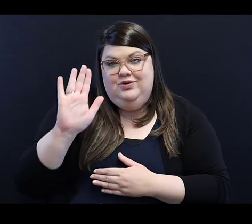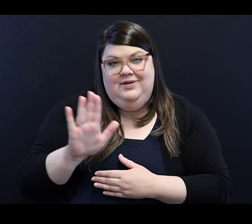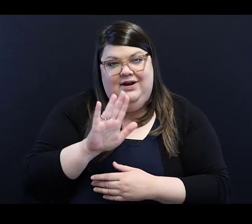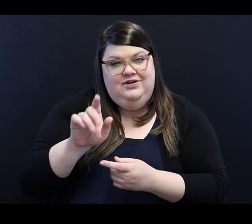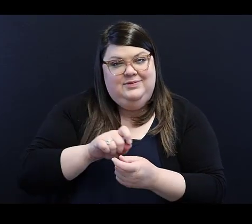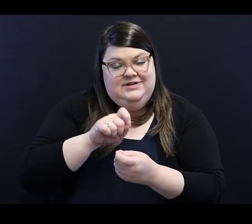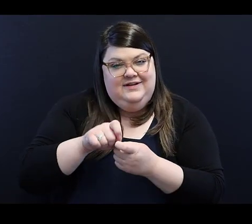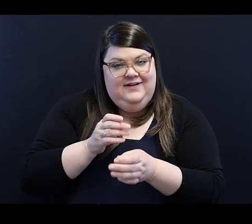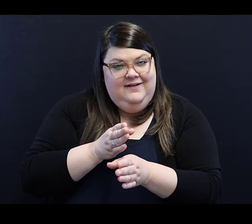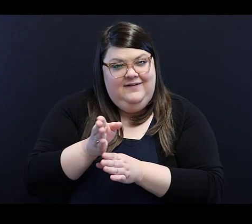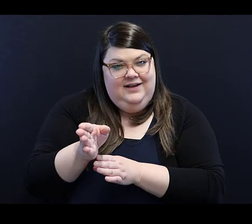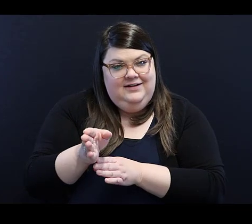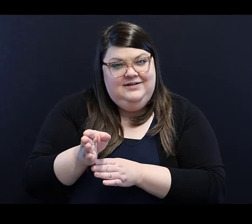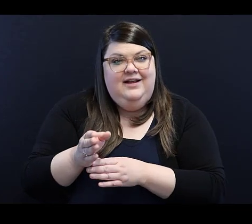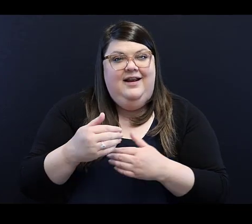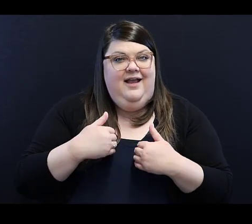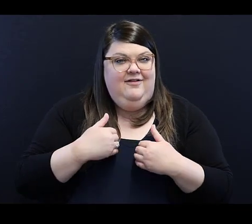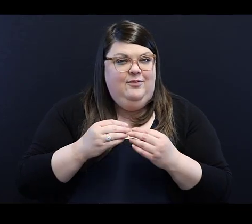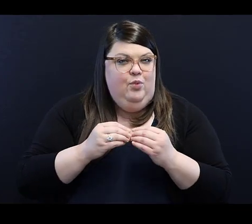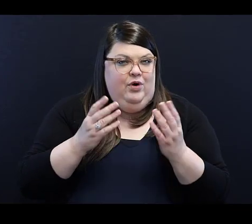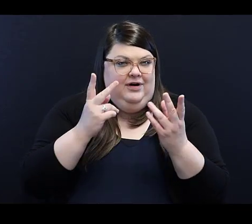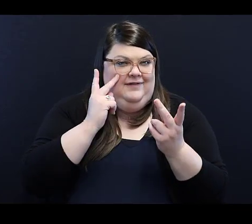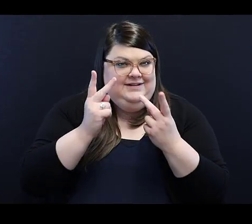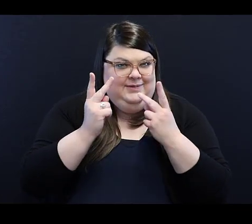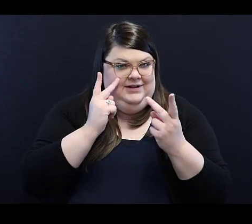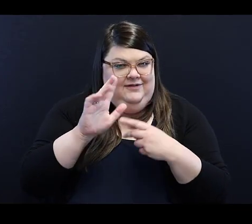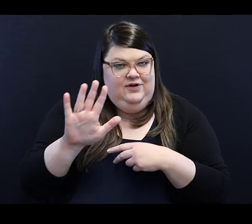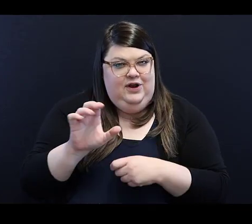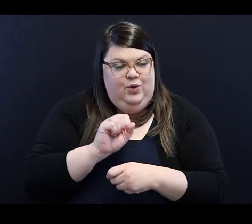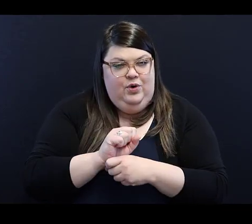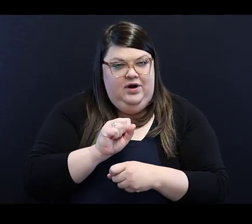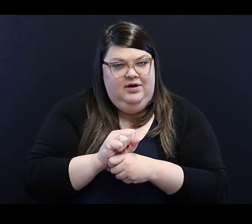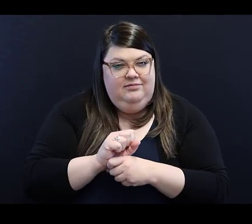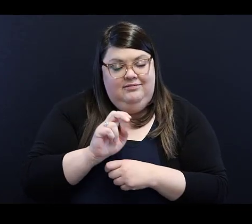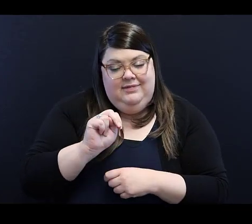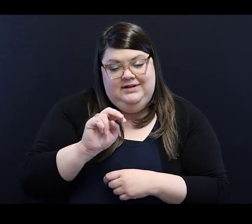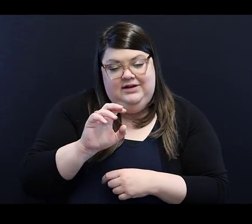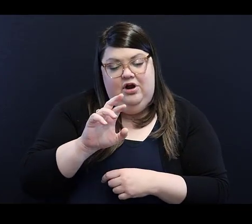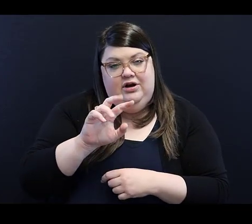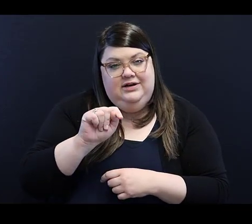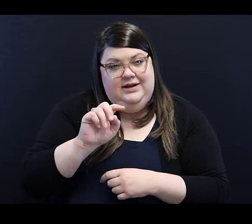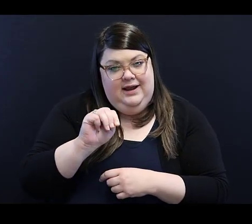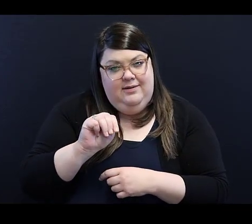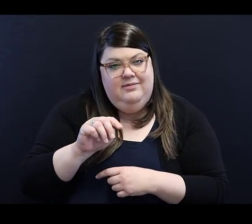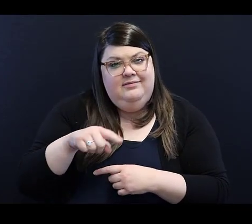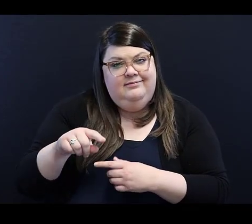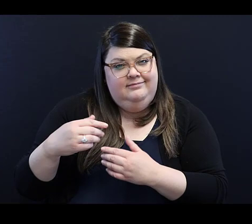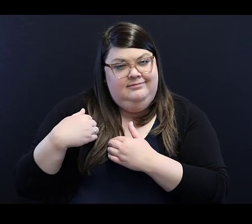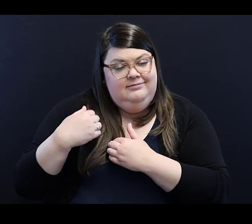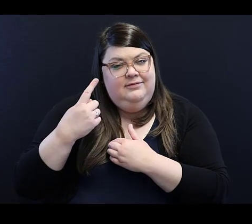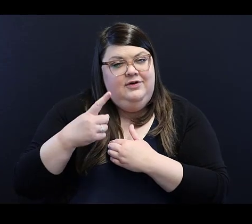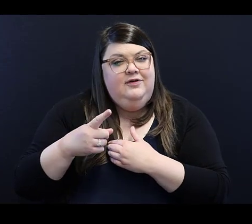fields and gain visibility for their work. The NCRTM is charged with carrying out Section 15